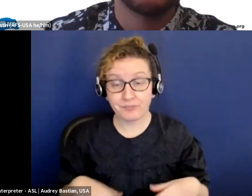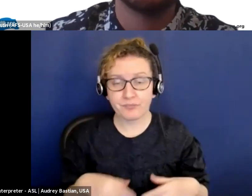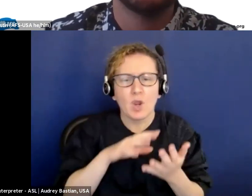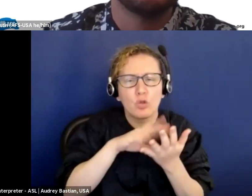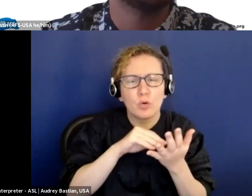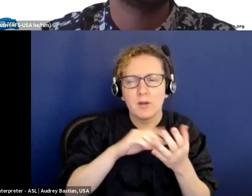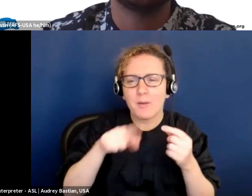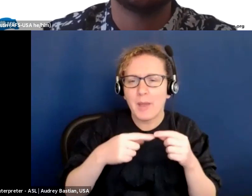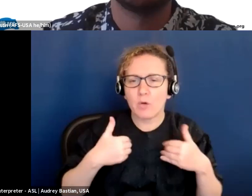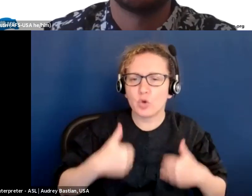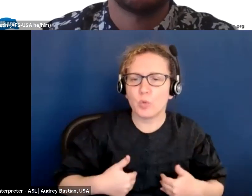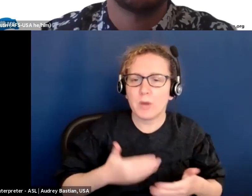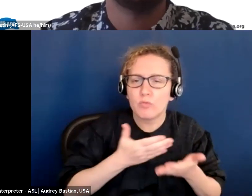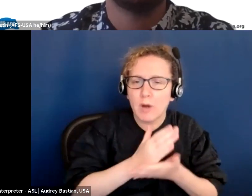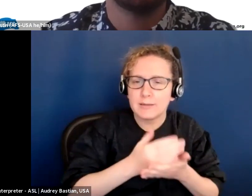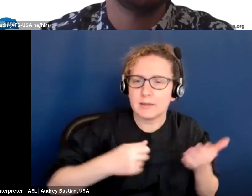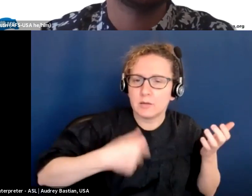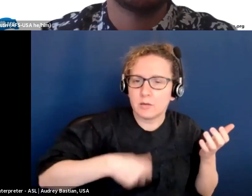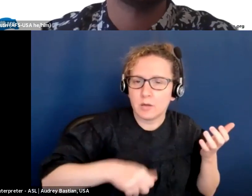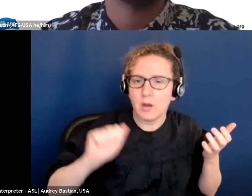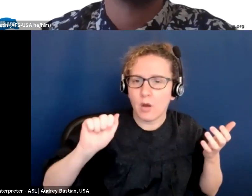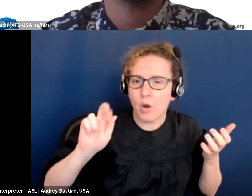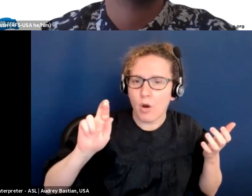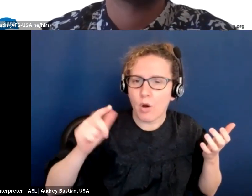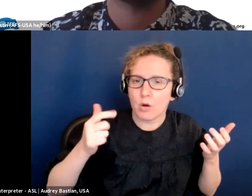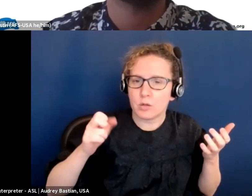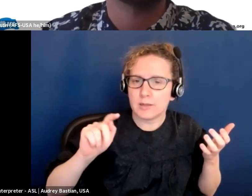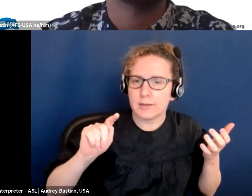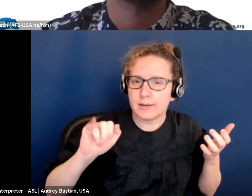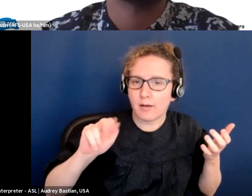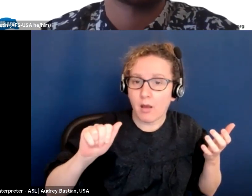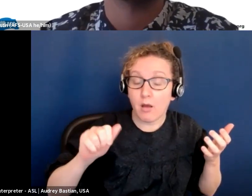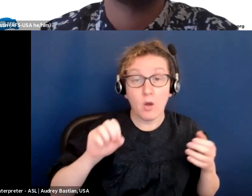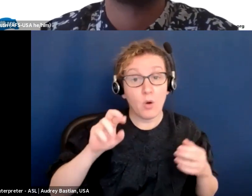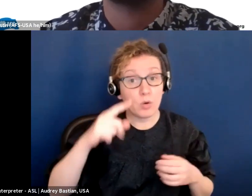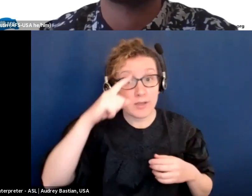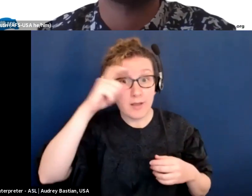rights in Argentina or you could spend the summer experiencing a short high school program